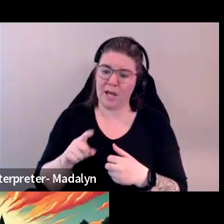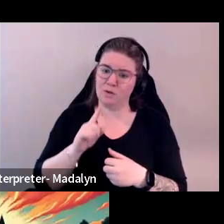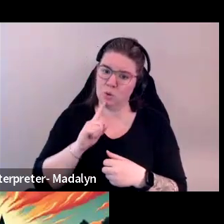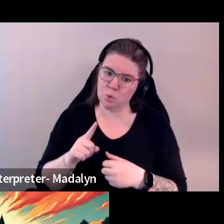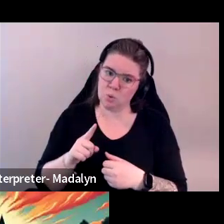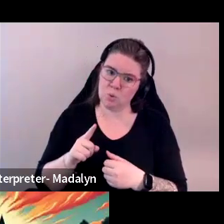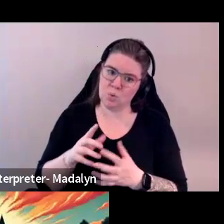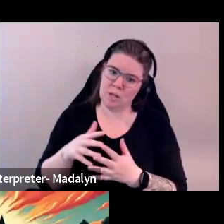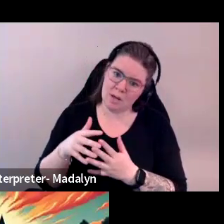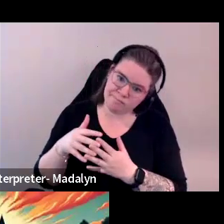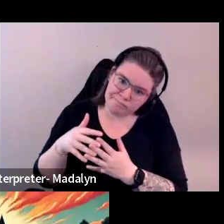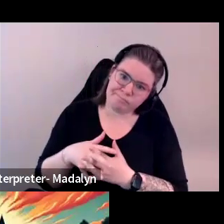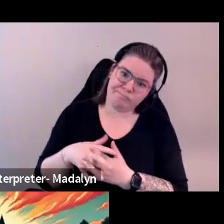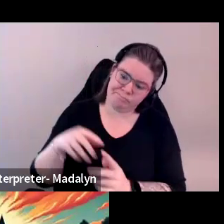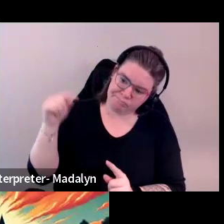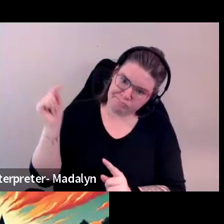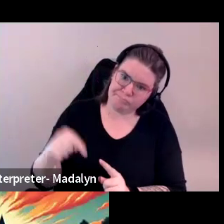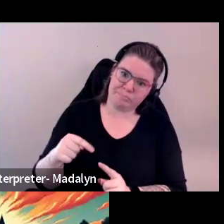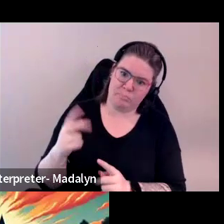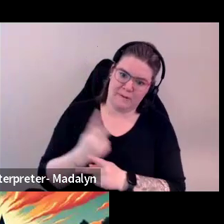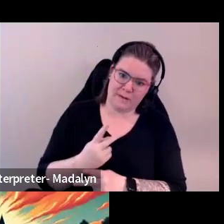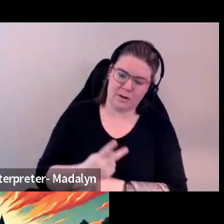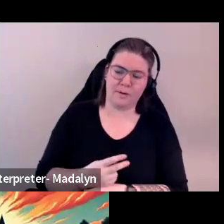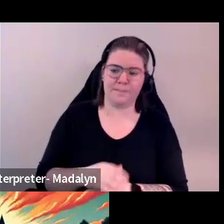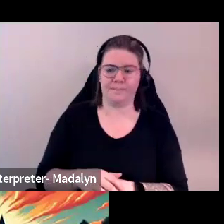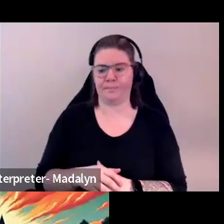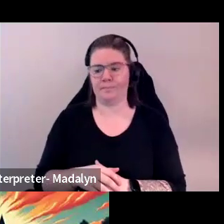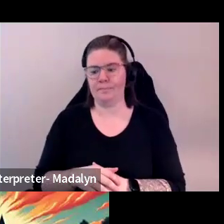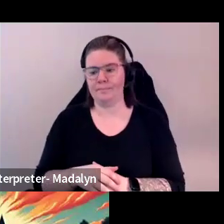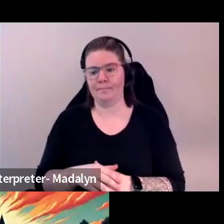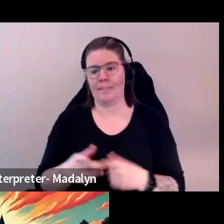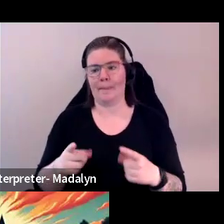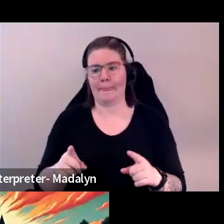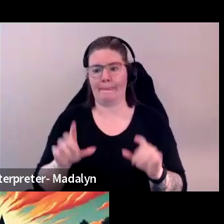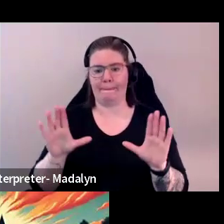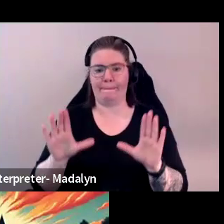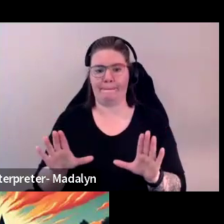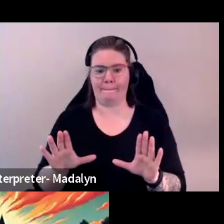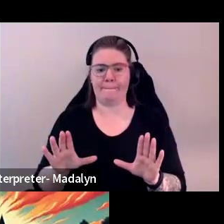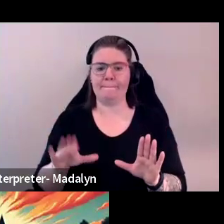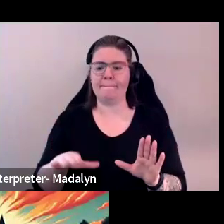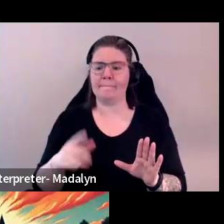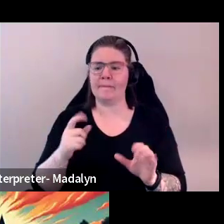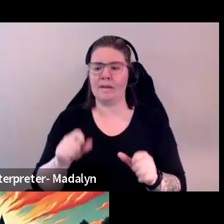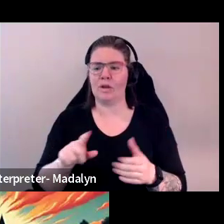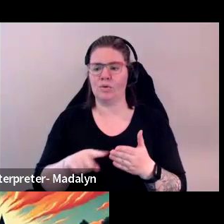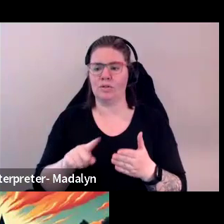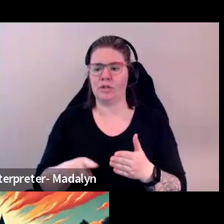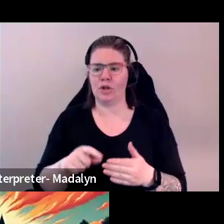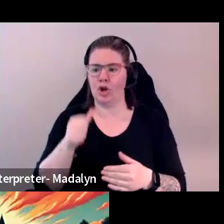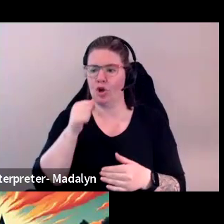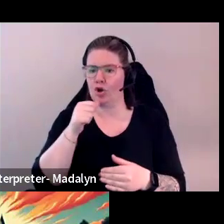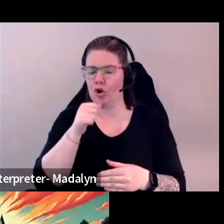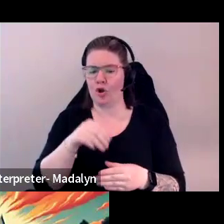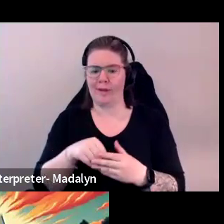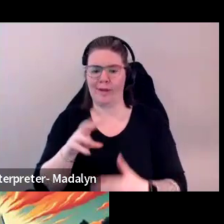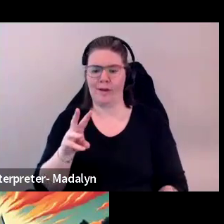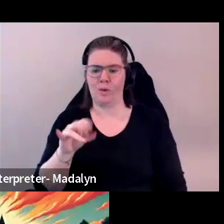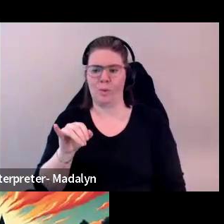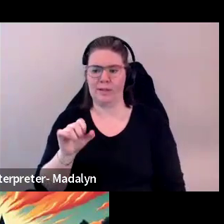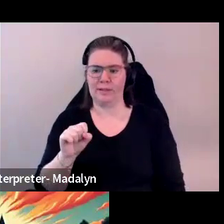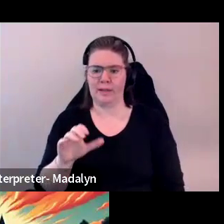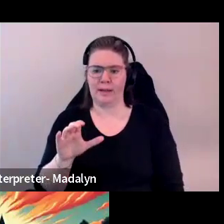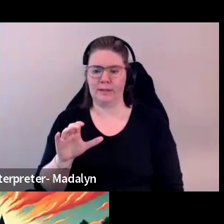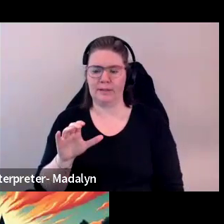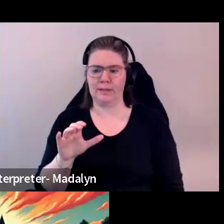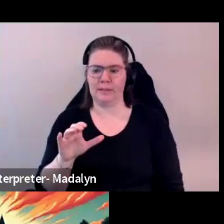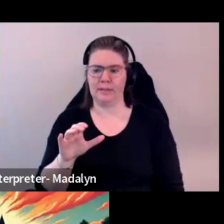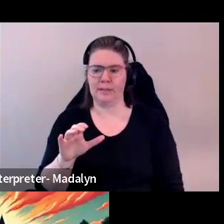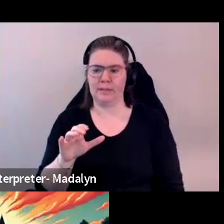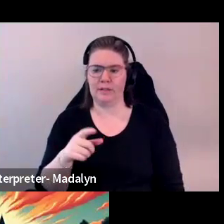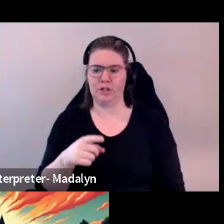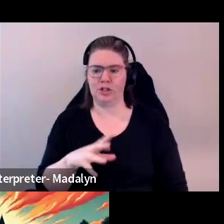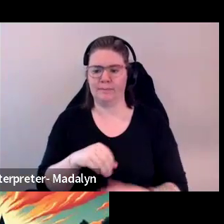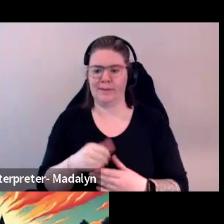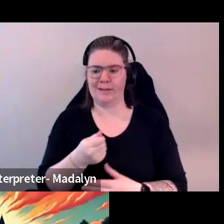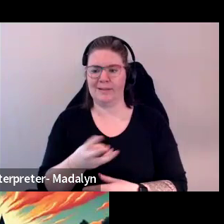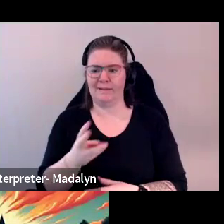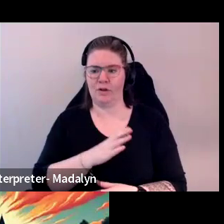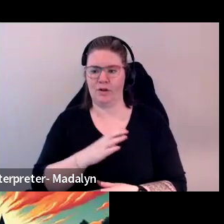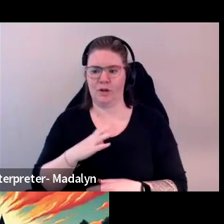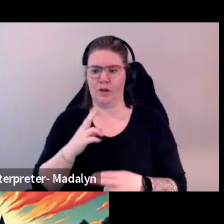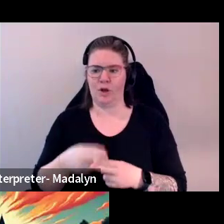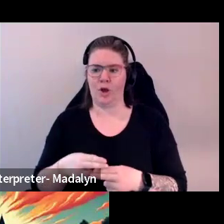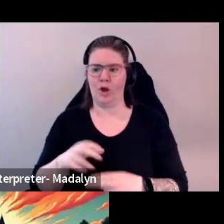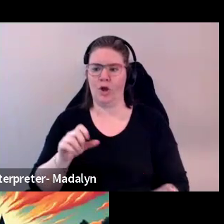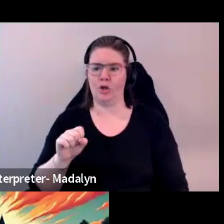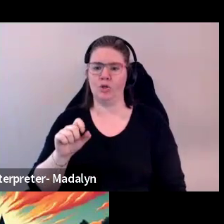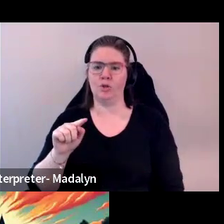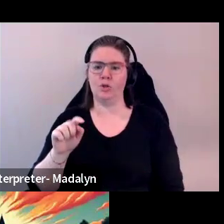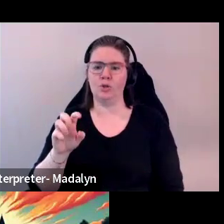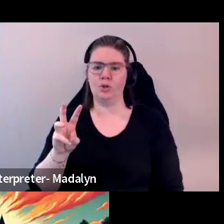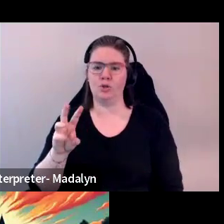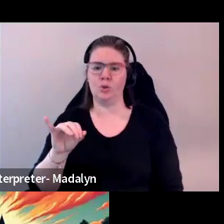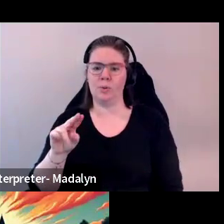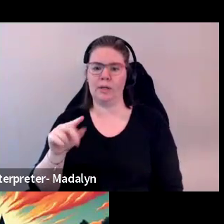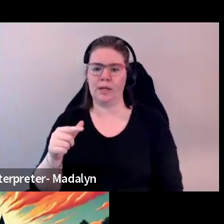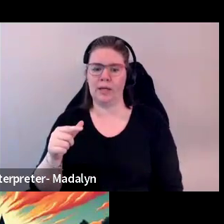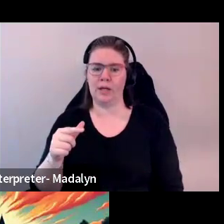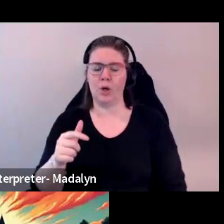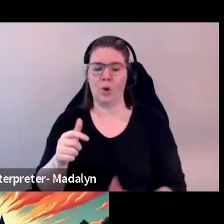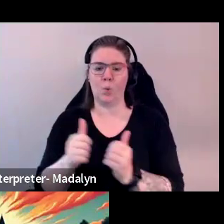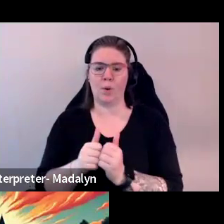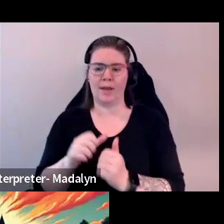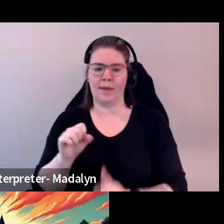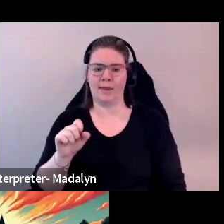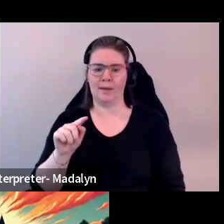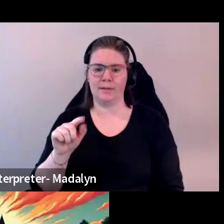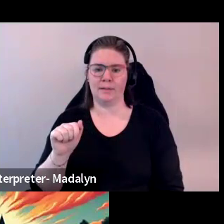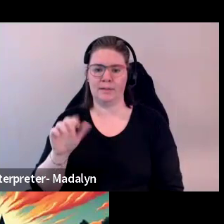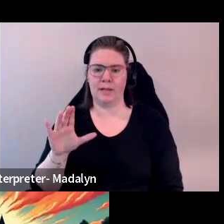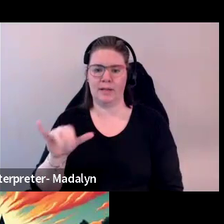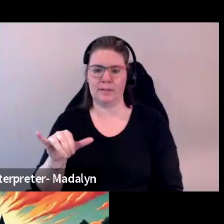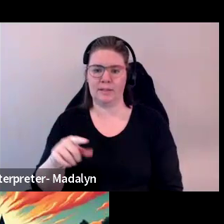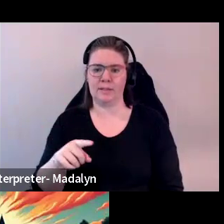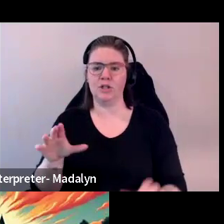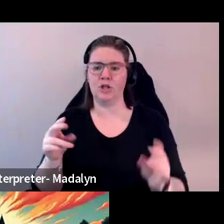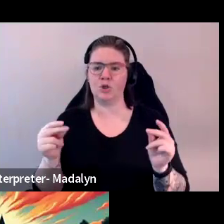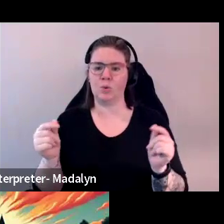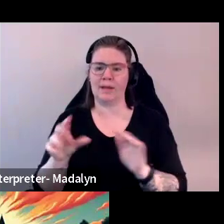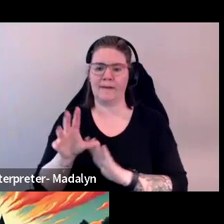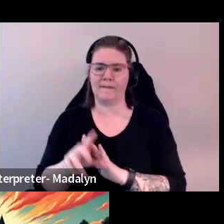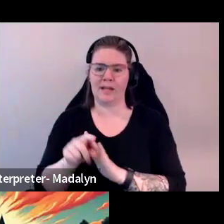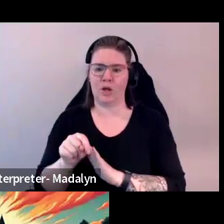Don Posh: root of all this. There's a there was a great here's something you could look up. There's this gail in Wisconsin, and we've she's on several coalitions, and it's called stewing with Stacy and stewing with Stacy. She does a quick little video on what it's like